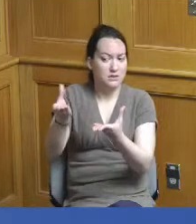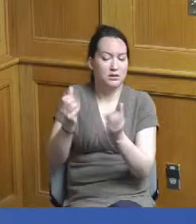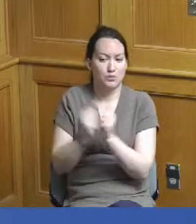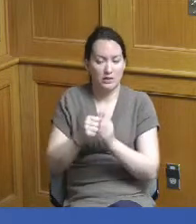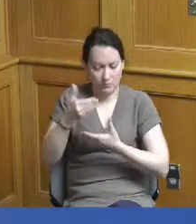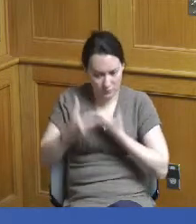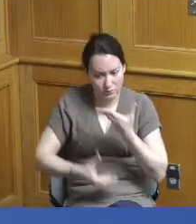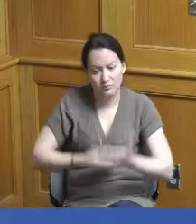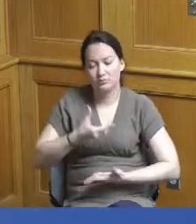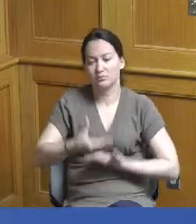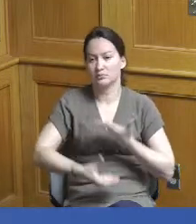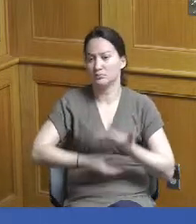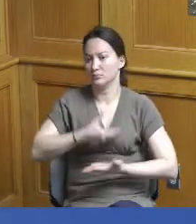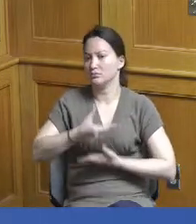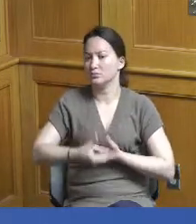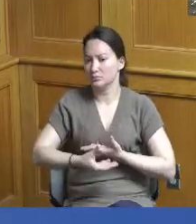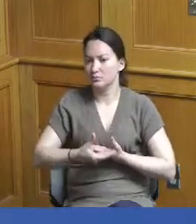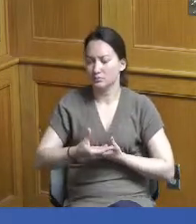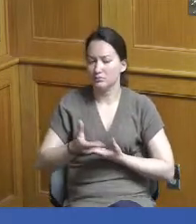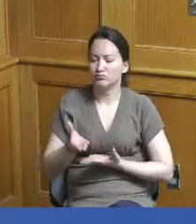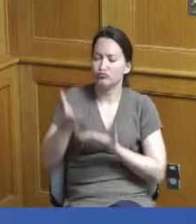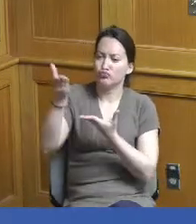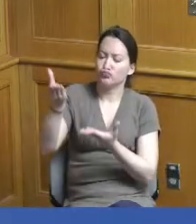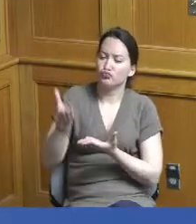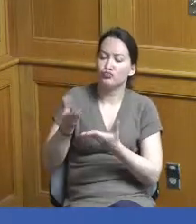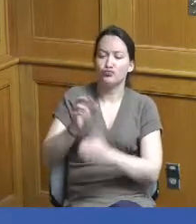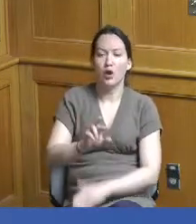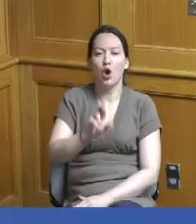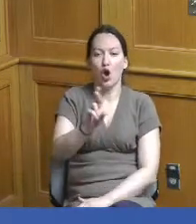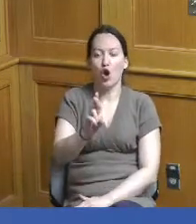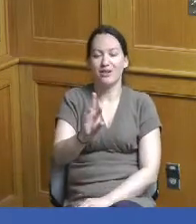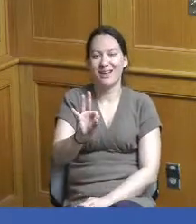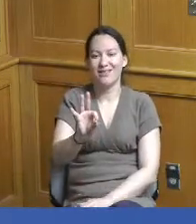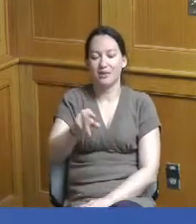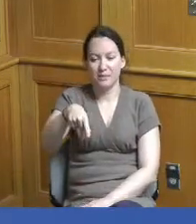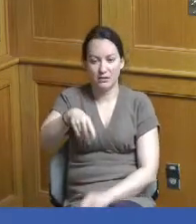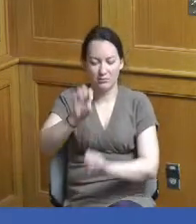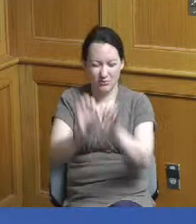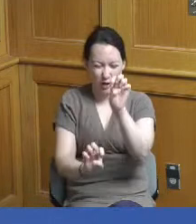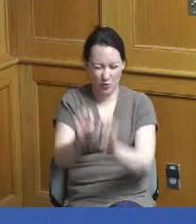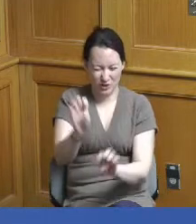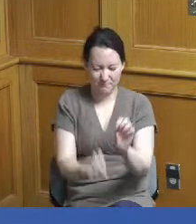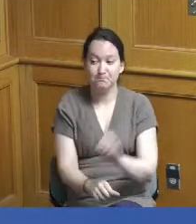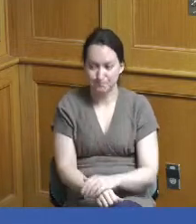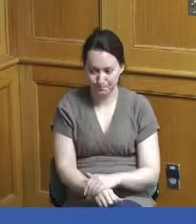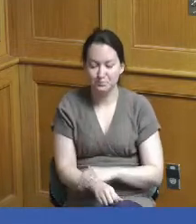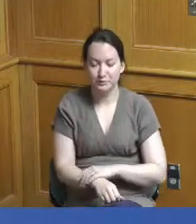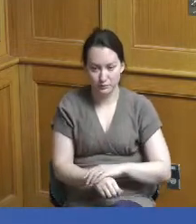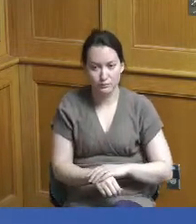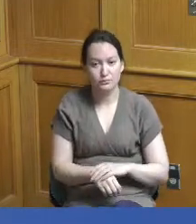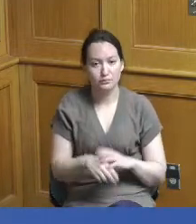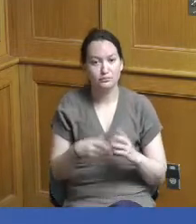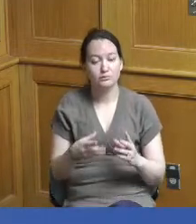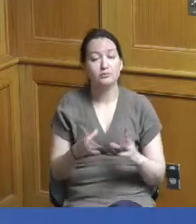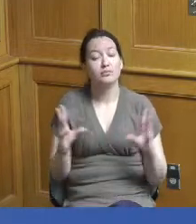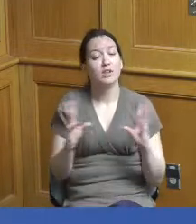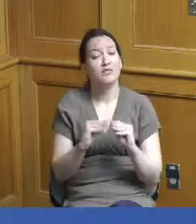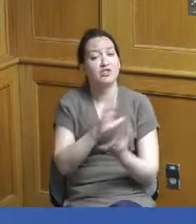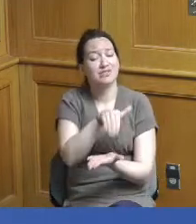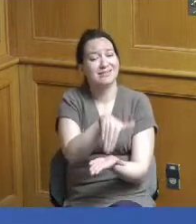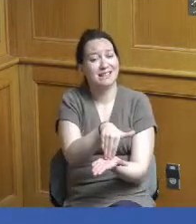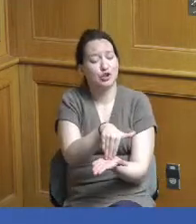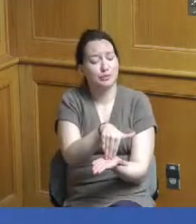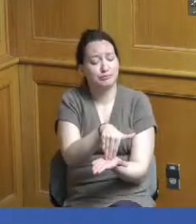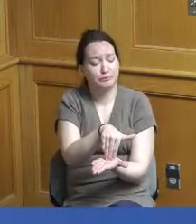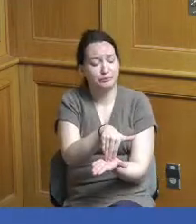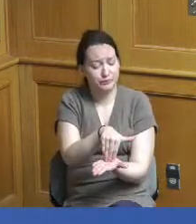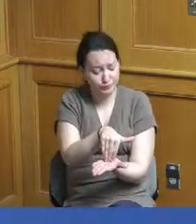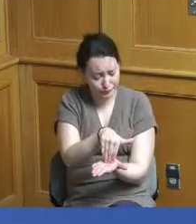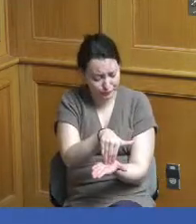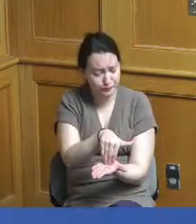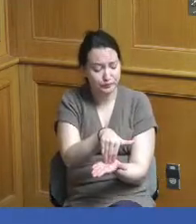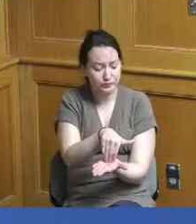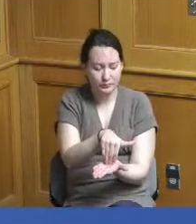of these these RFP evaluations as well certainly the convention center that's and I'm not going to